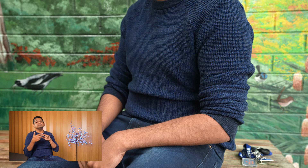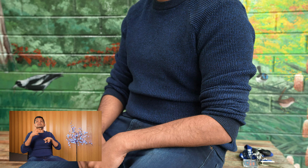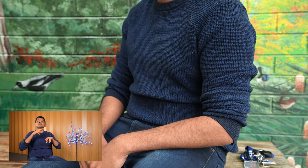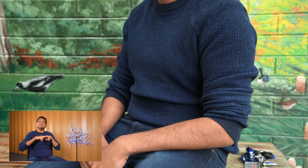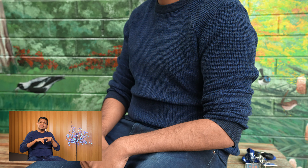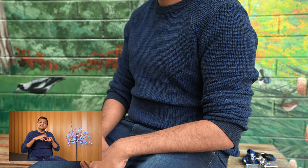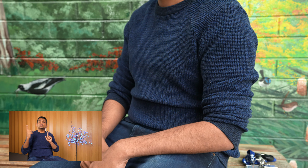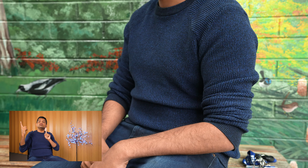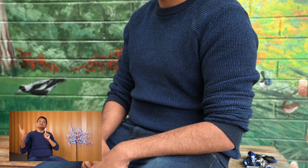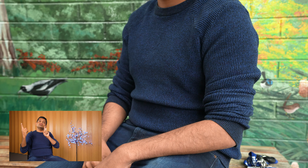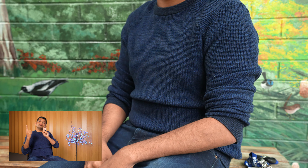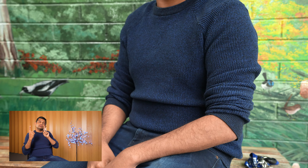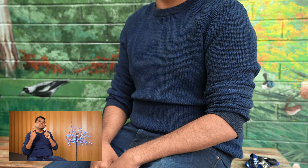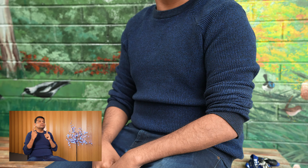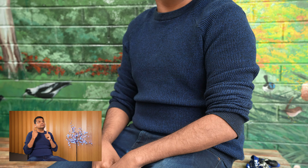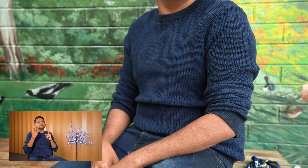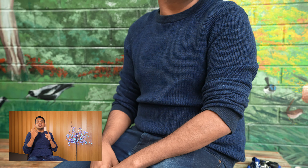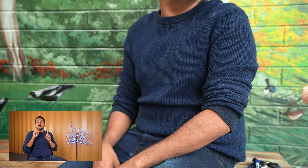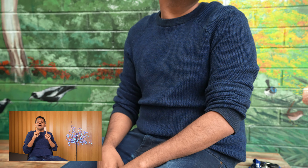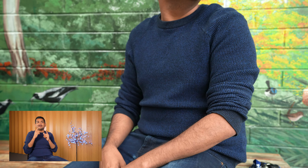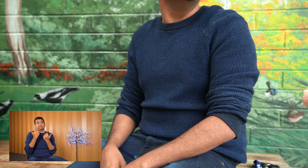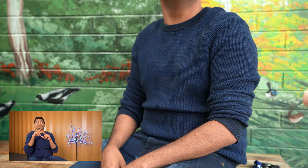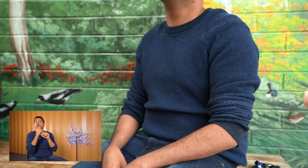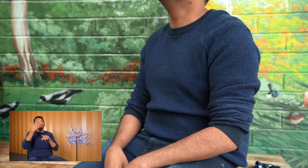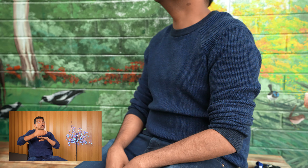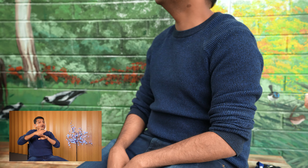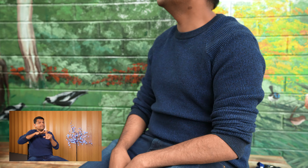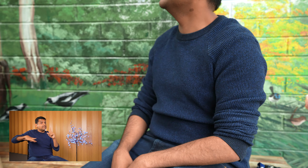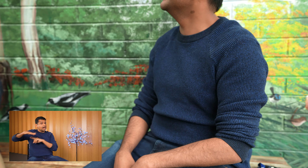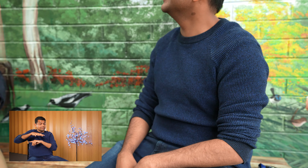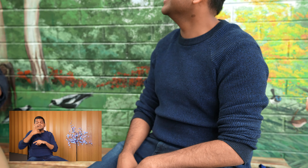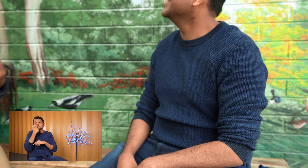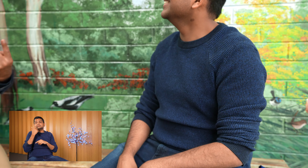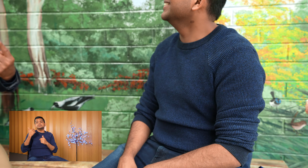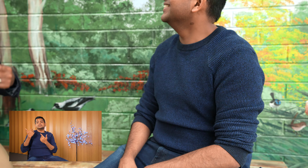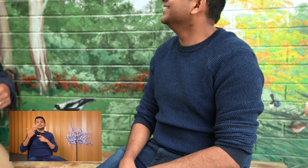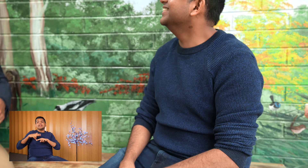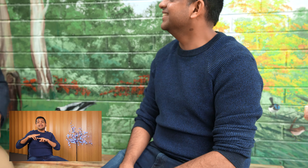If you are a hearing person and you approach maybe in the work environment, let's use a work environment for an example